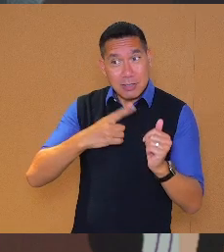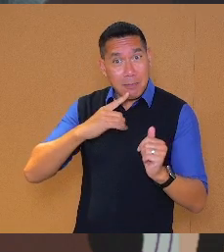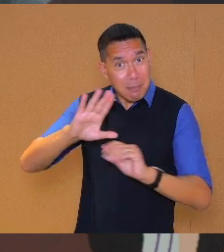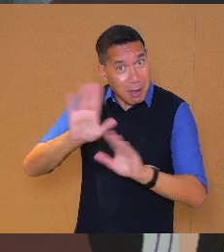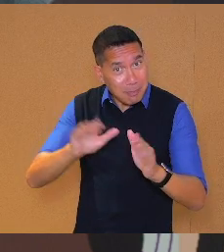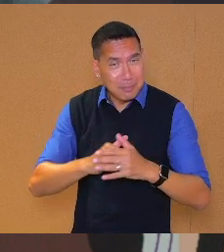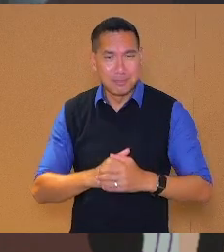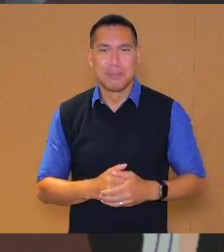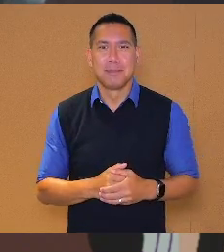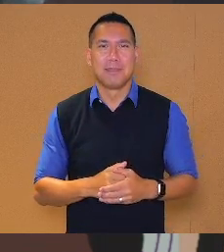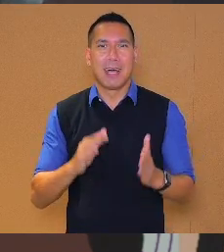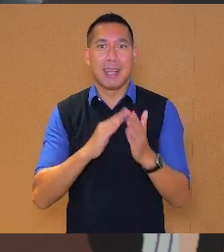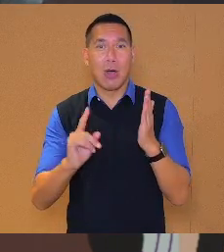You never know, you might even give you a shout out.